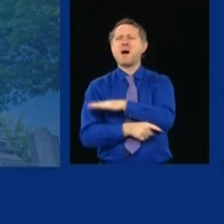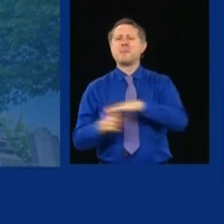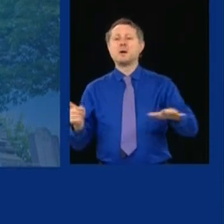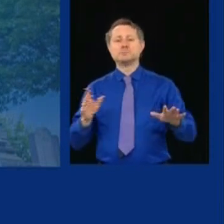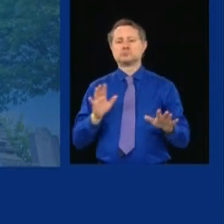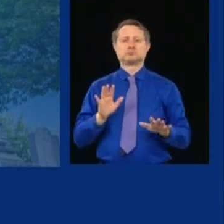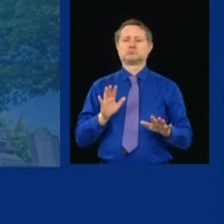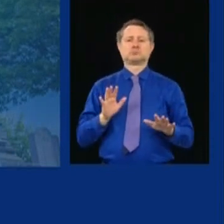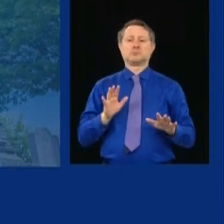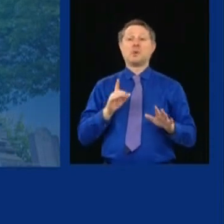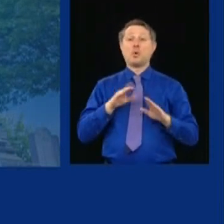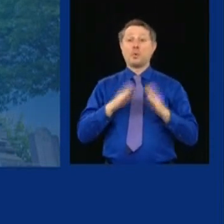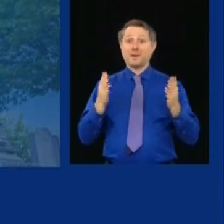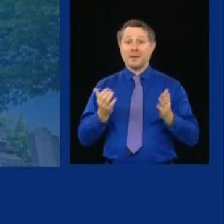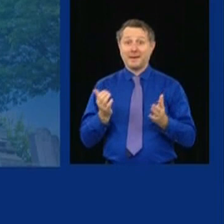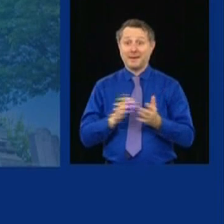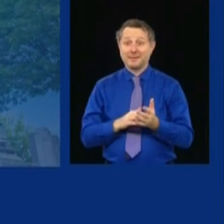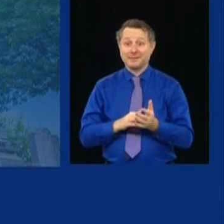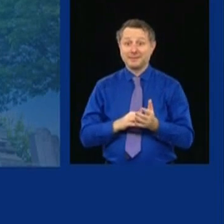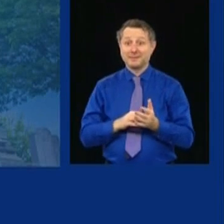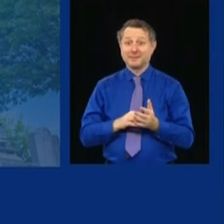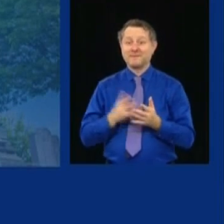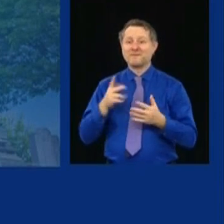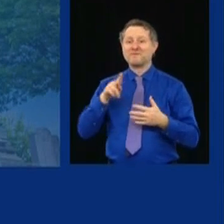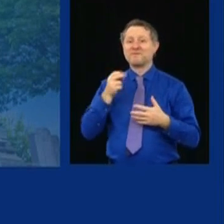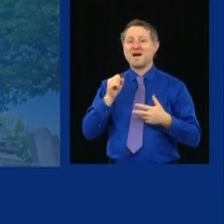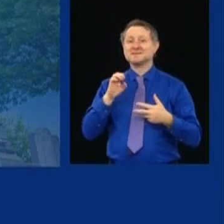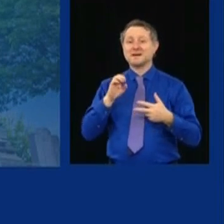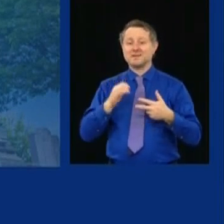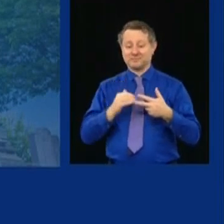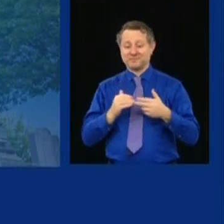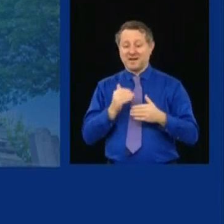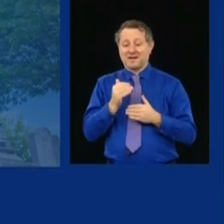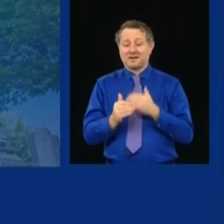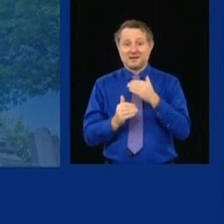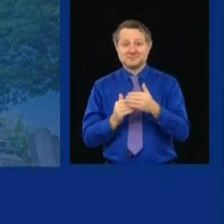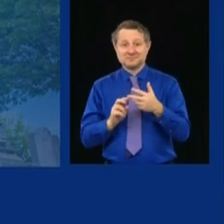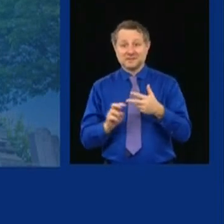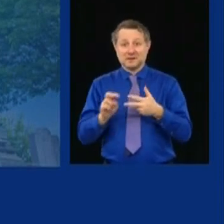HOUSE THEY'RE GOING TO WANT TO GET OUT AND DO THINGS, REOPENING